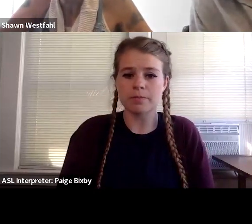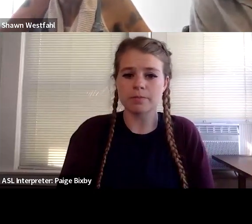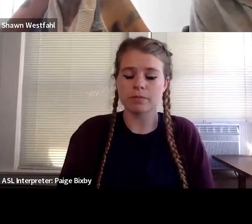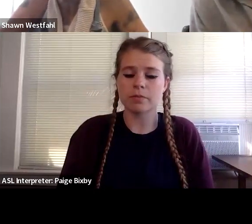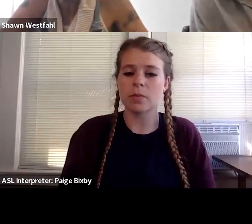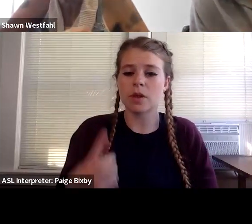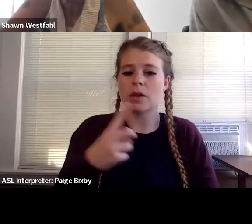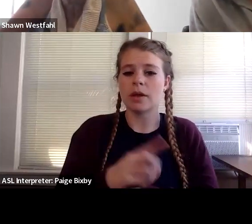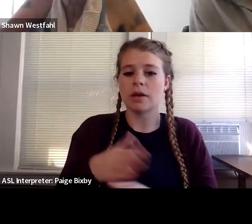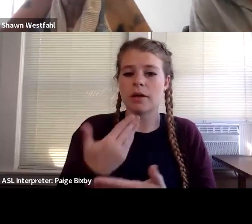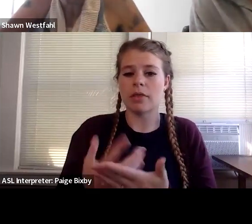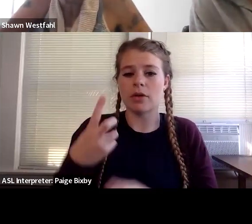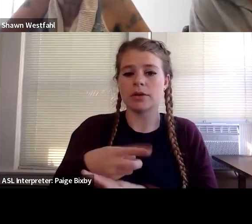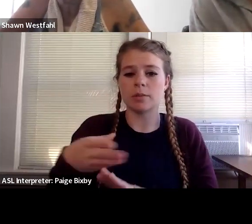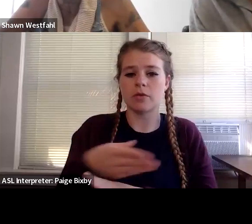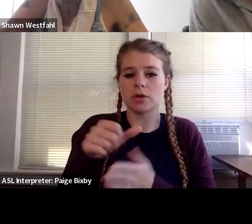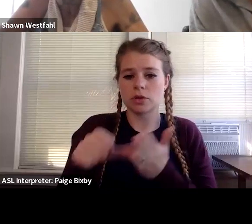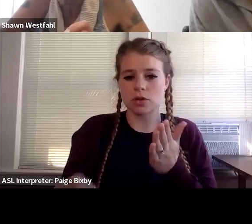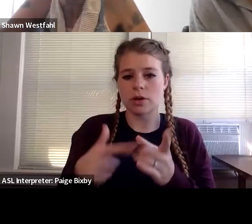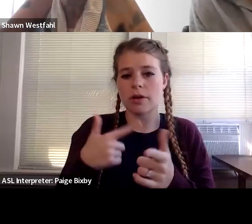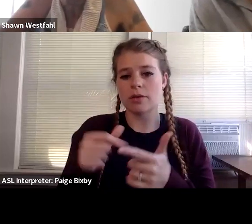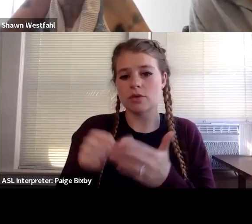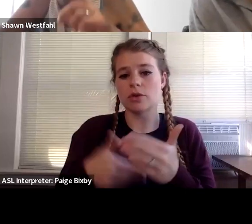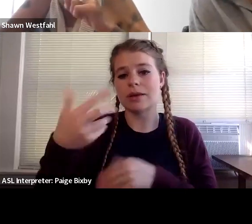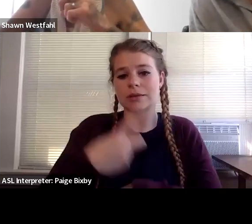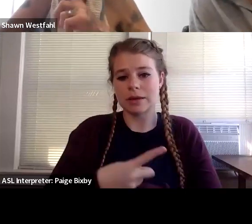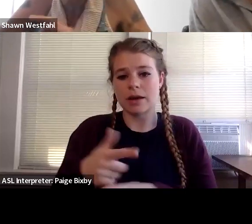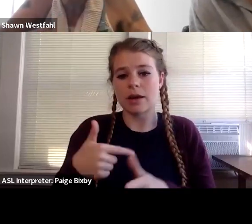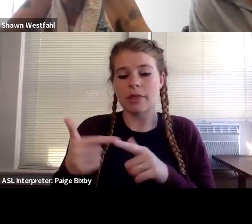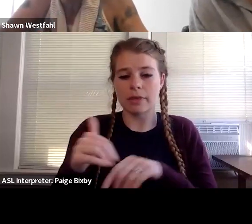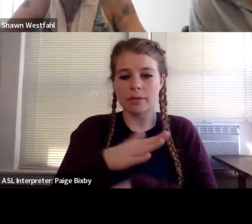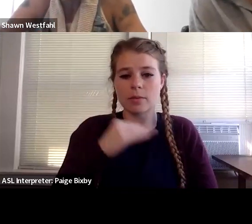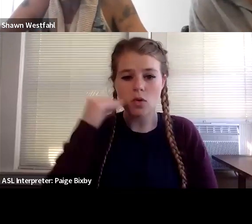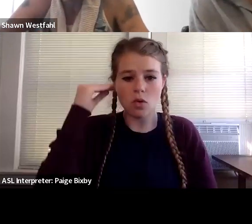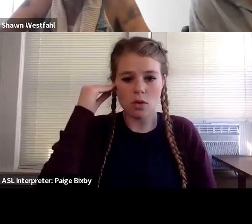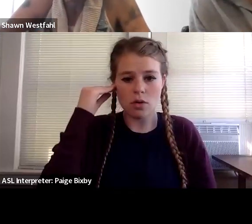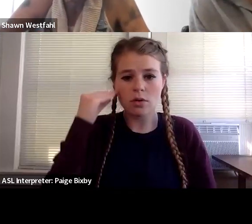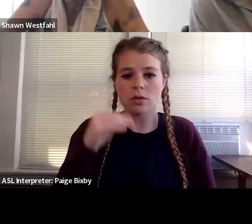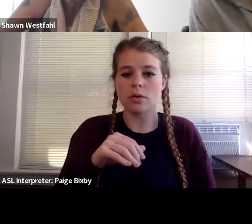It was the day before my surgery, then there was my surgery. The next day, they sent me home the following day. So I wouldn't lose my bed at the shelter